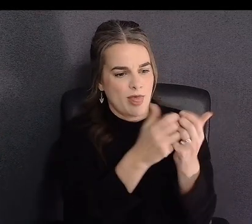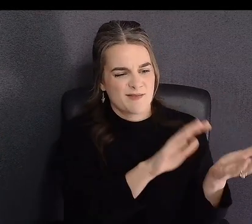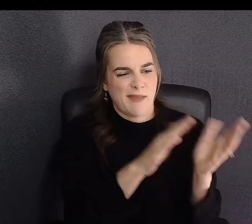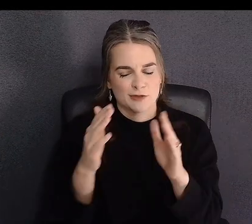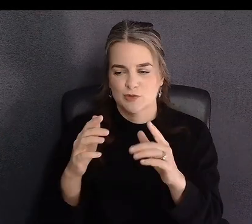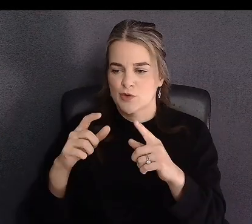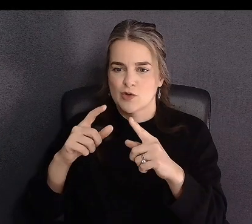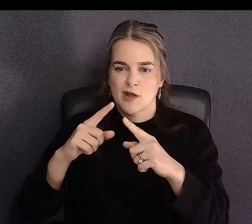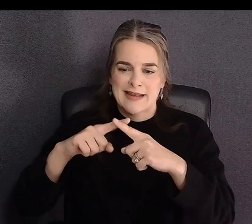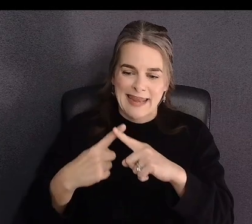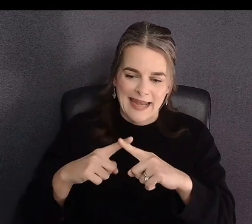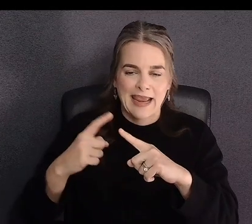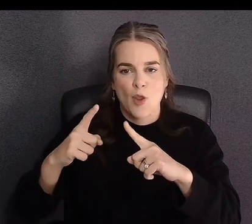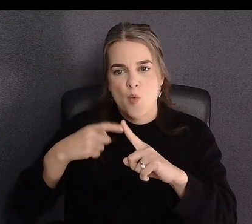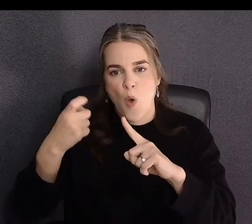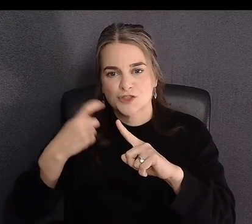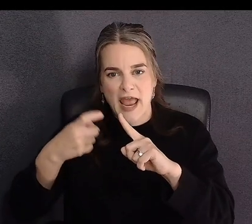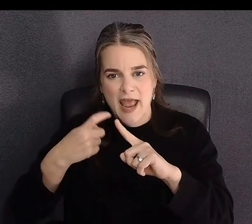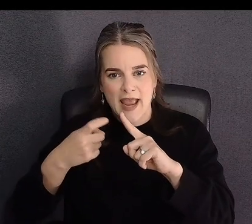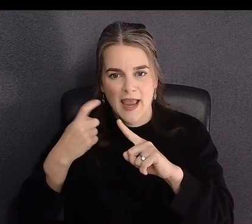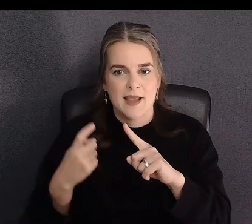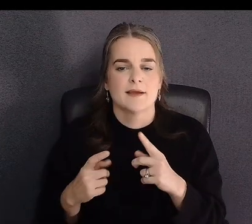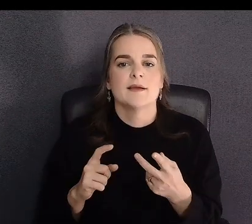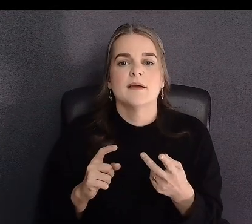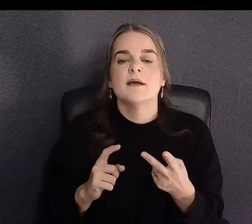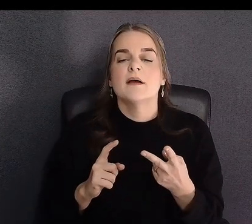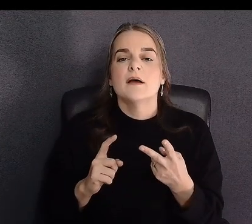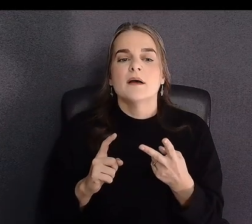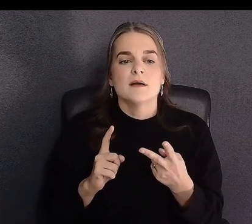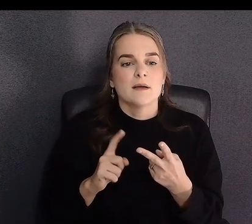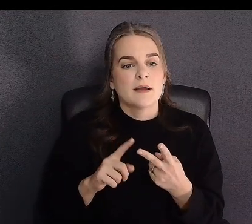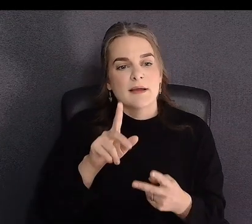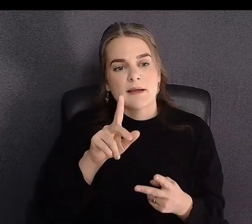We do paper stuff, collage, origami-- same thing, pretty fine-motor heavy.